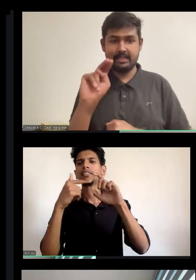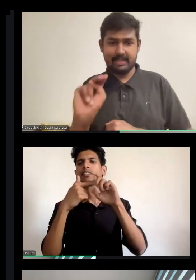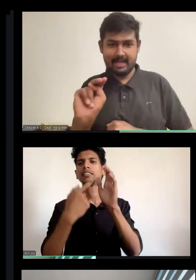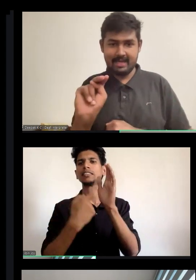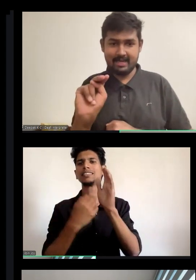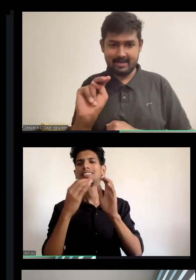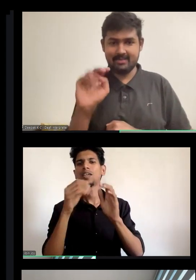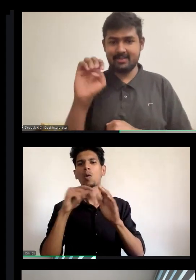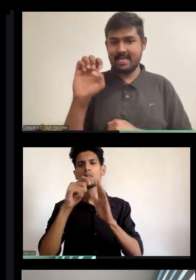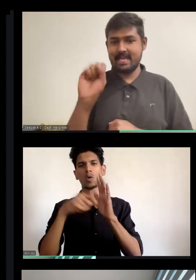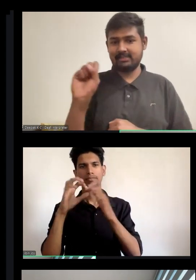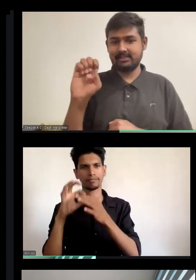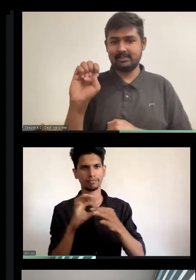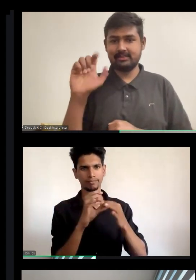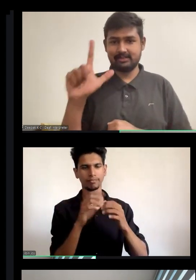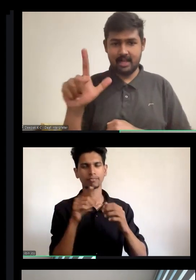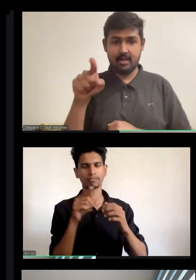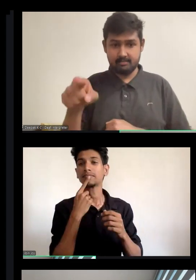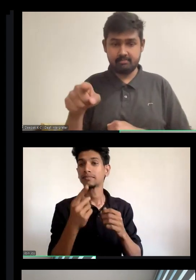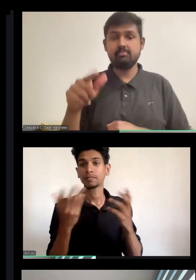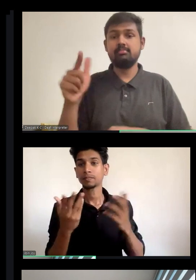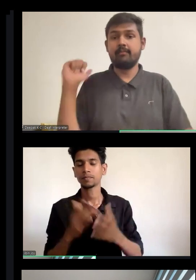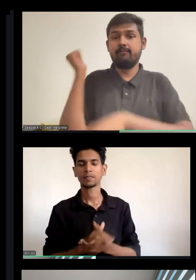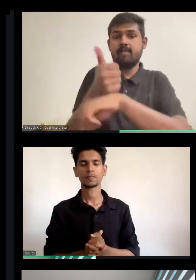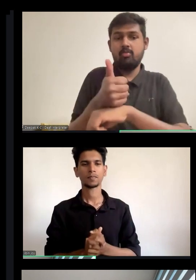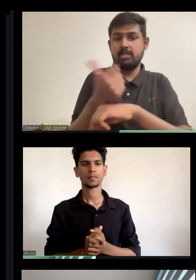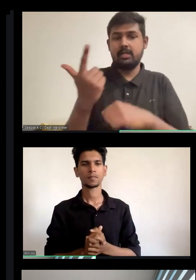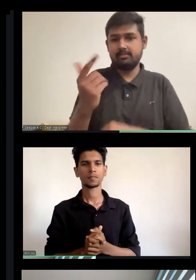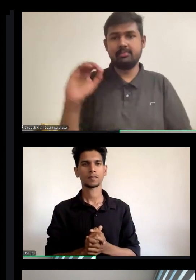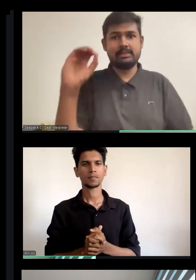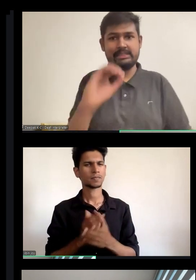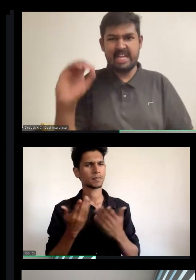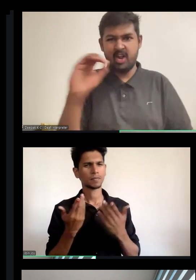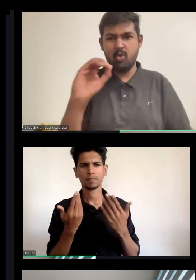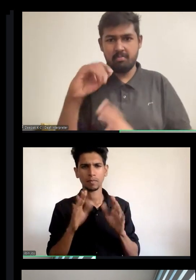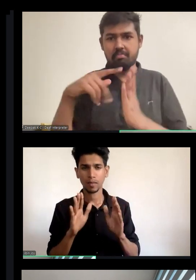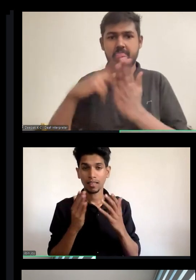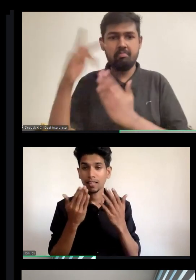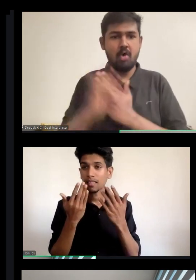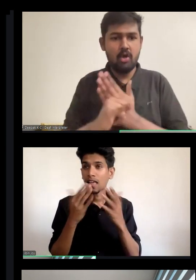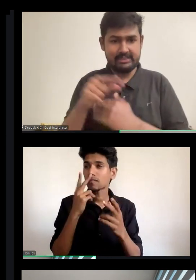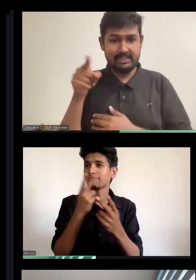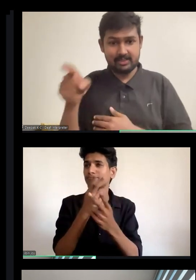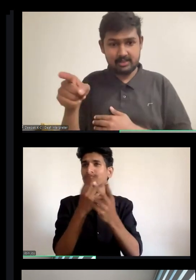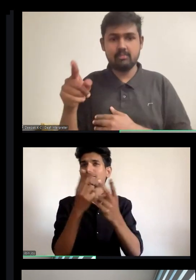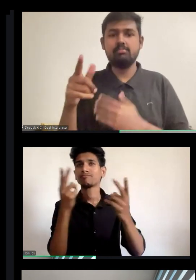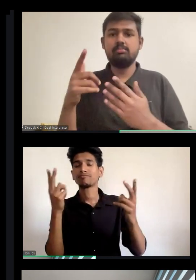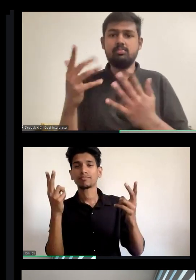The message says, No single ministry, no single country, no single company, no single organization